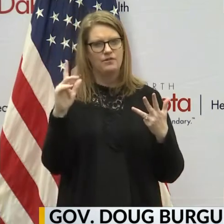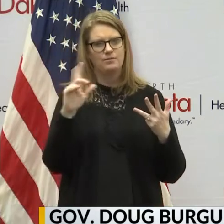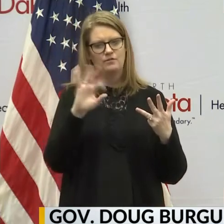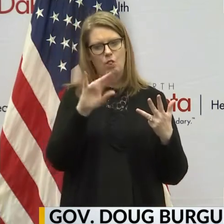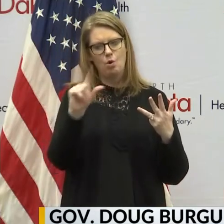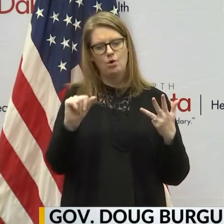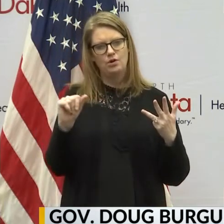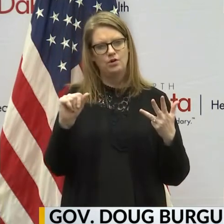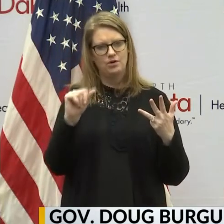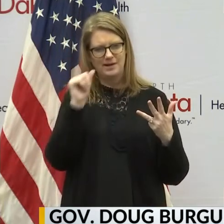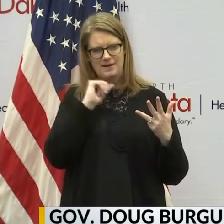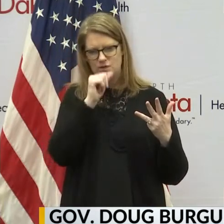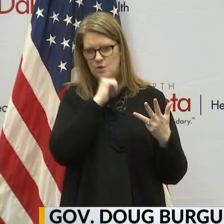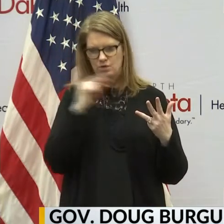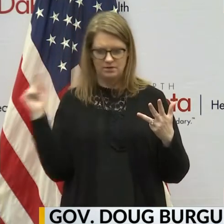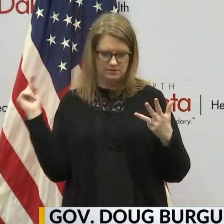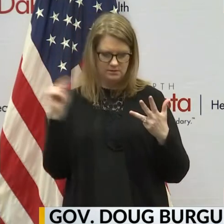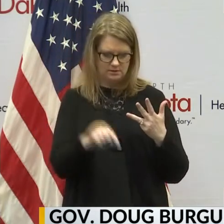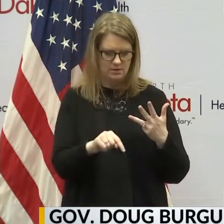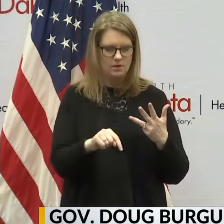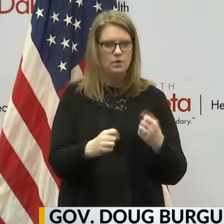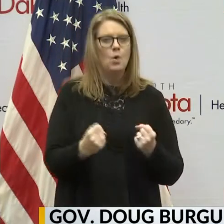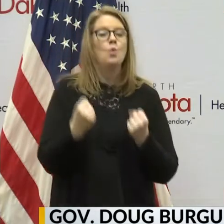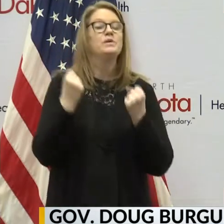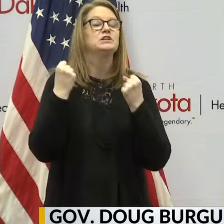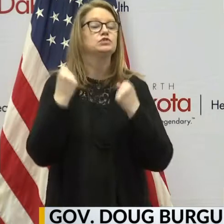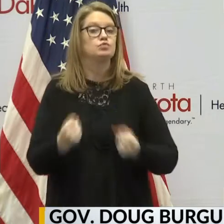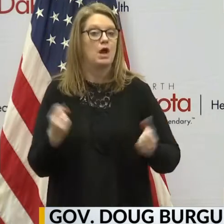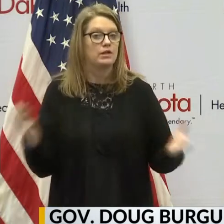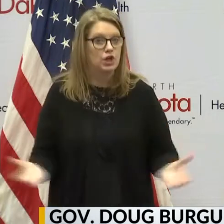A SNOWBOARD THAT IS COMING BACK